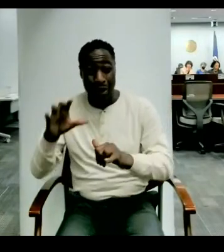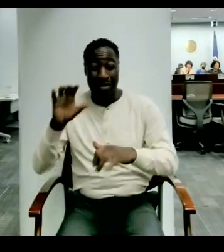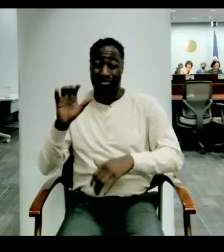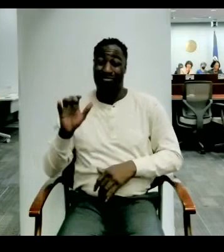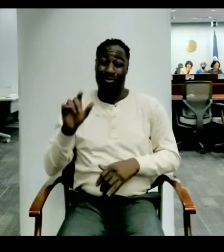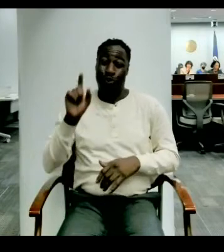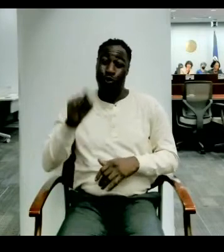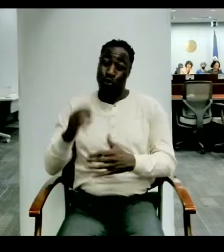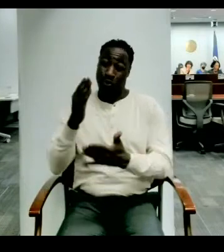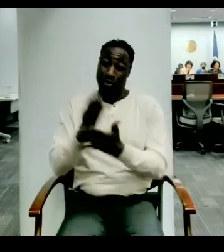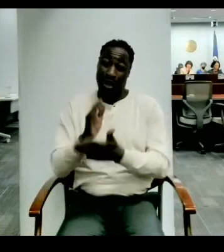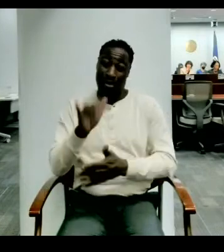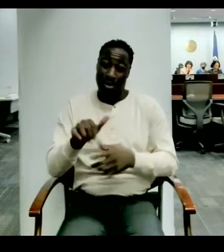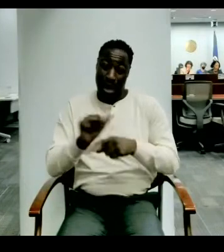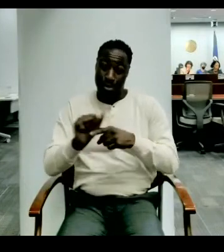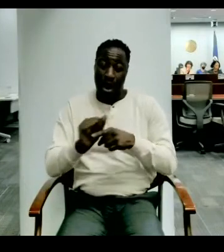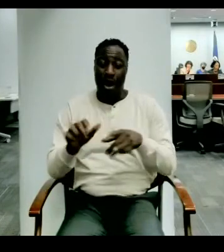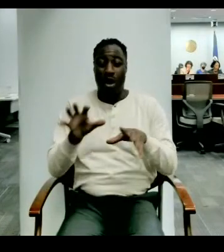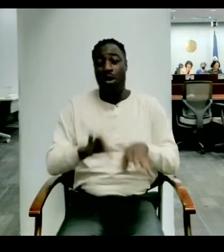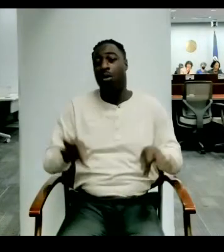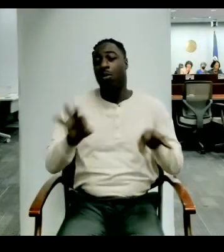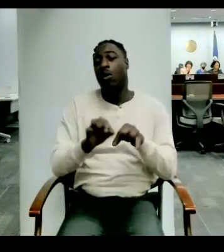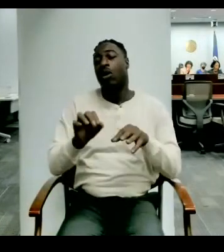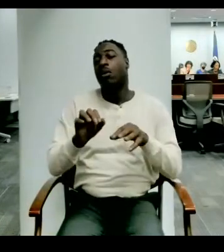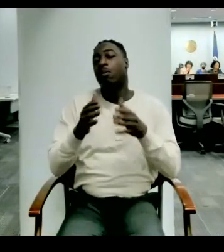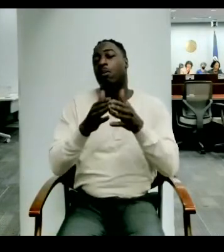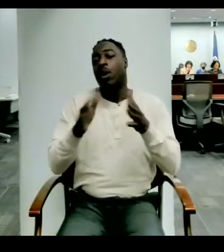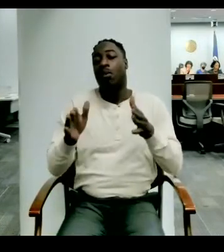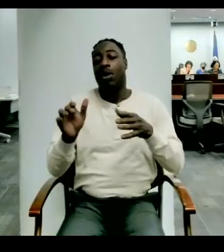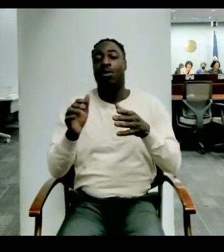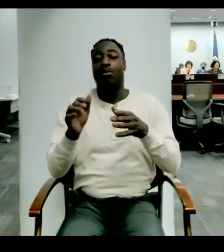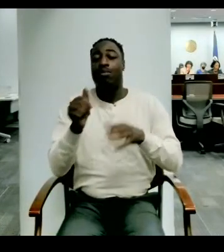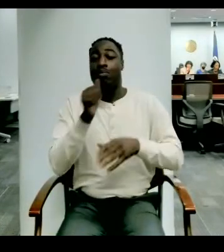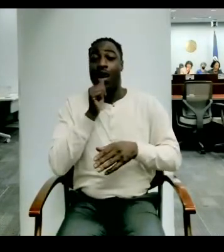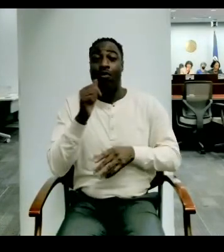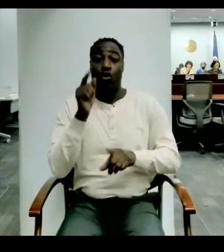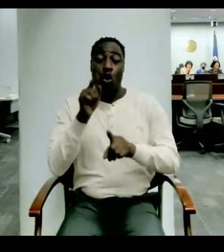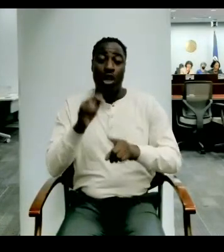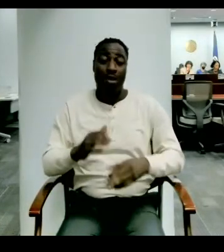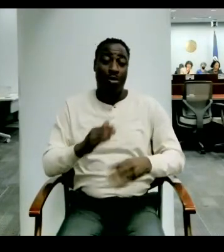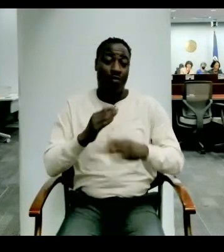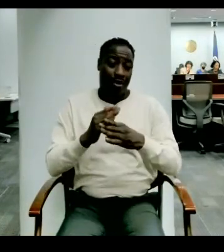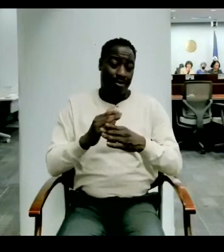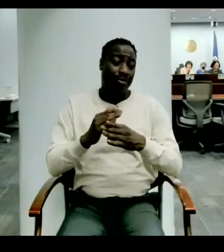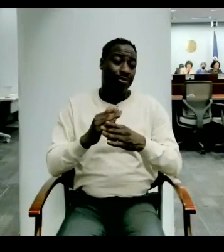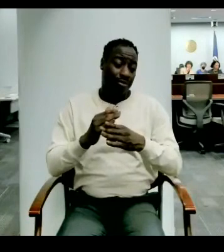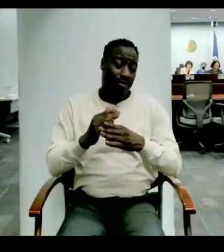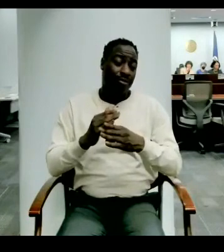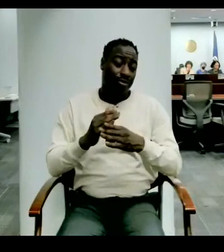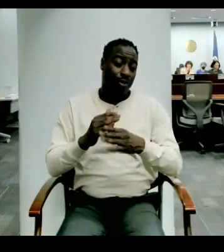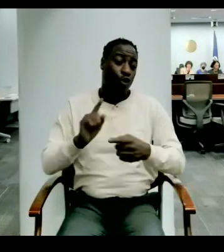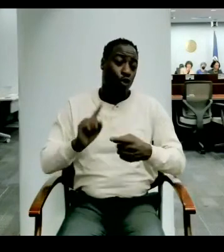be ended. Important policy goals that prevent and ultimately to prevent and